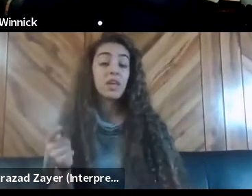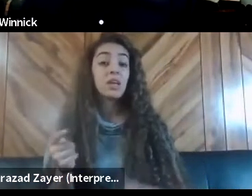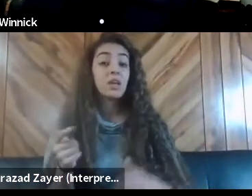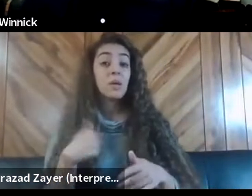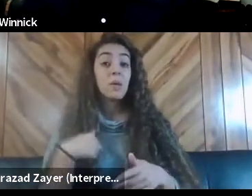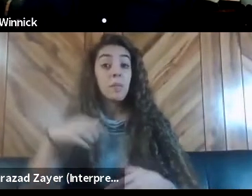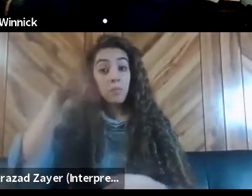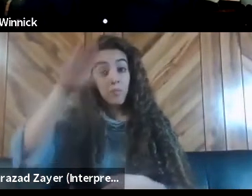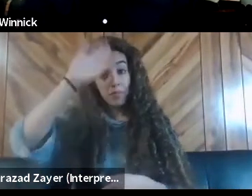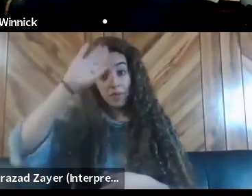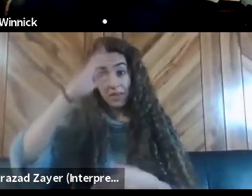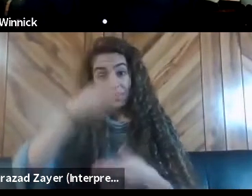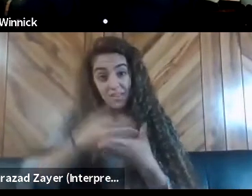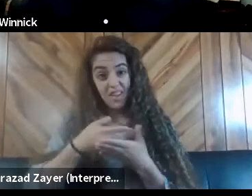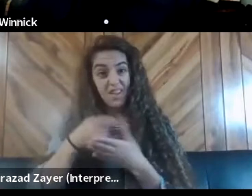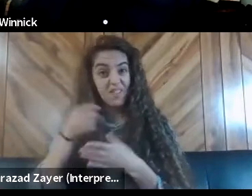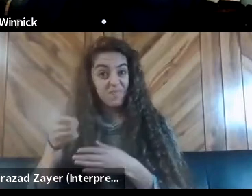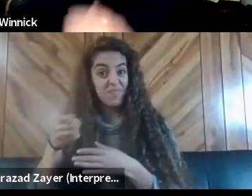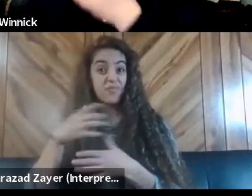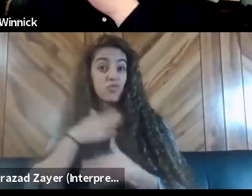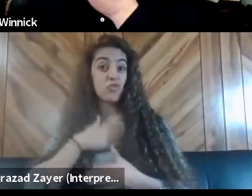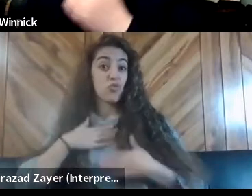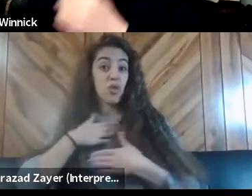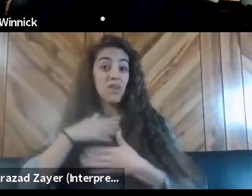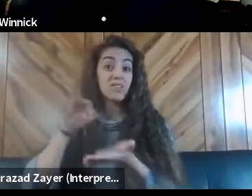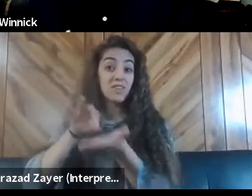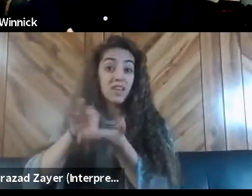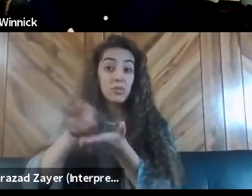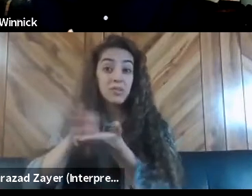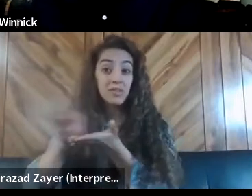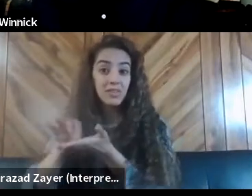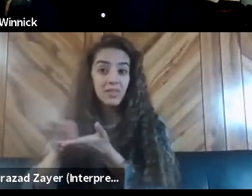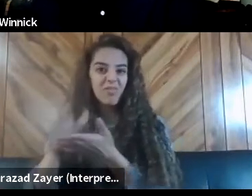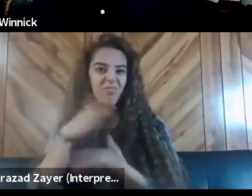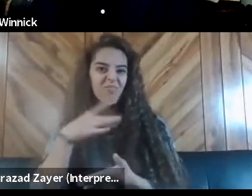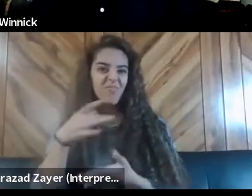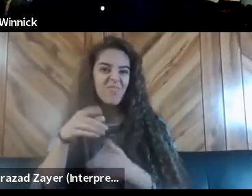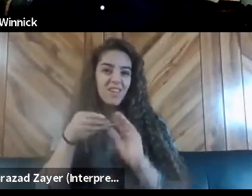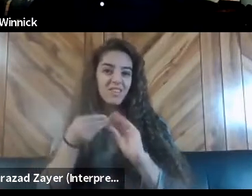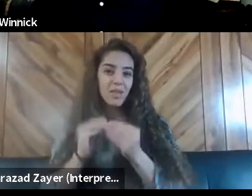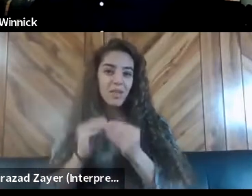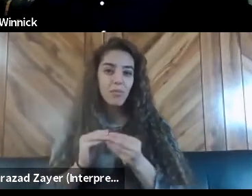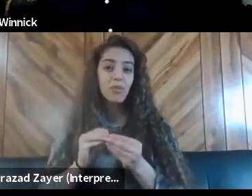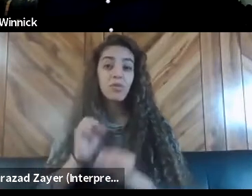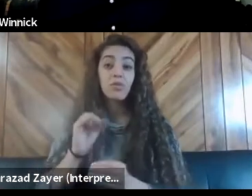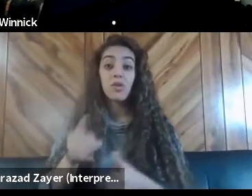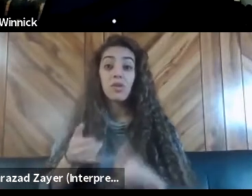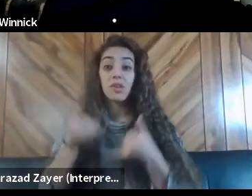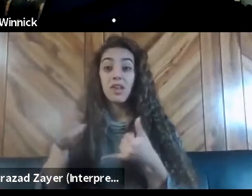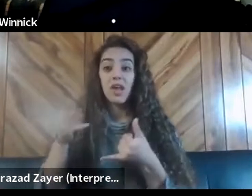pattern kind of guy. And like I said, right now we're on a mission to figure out How to physically come to a billion. So